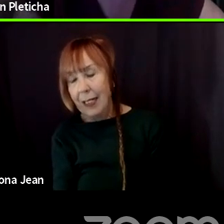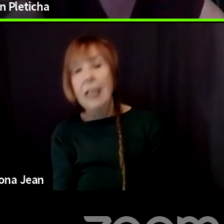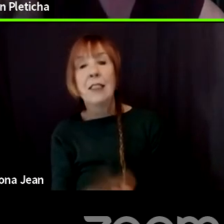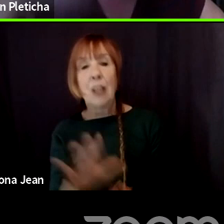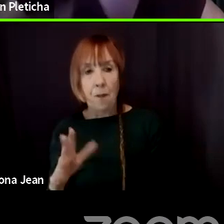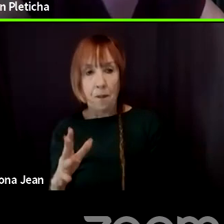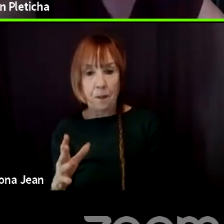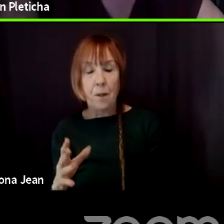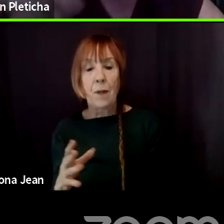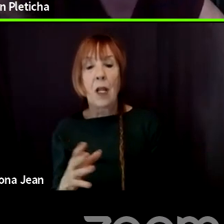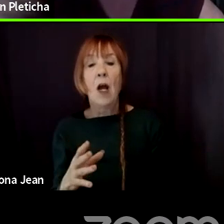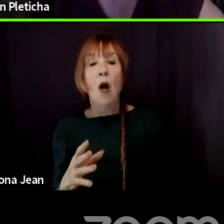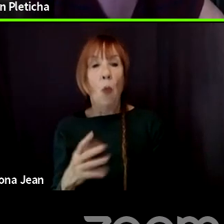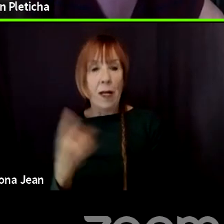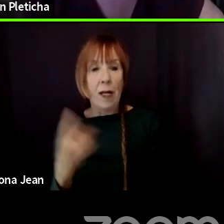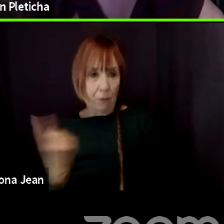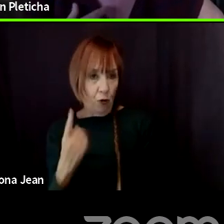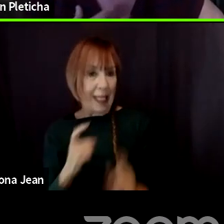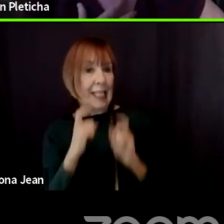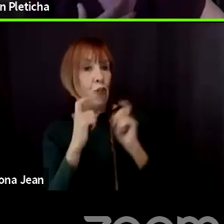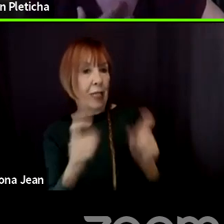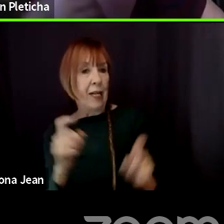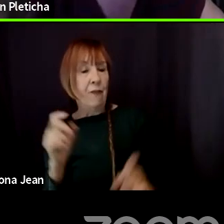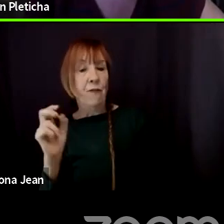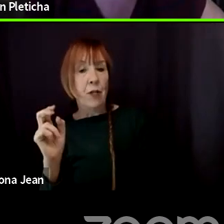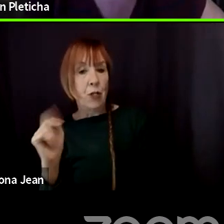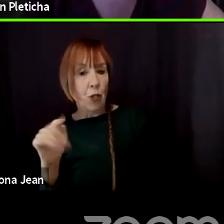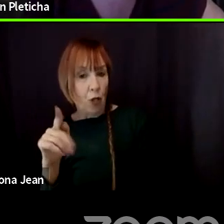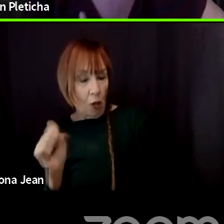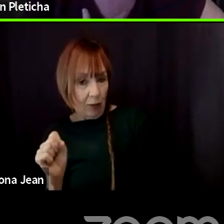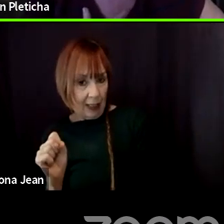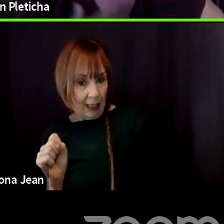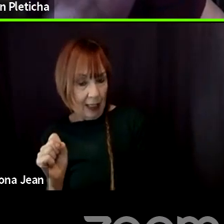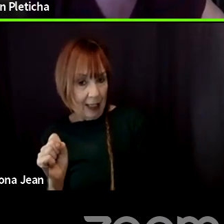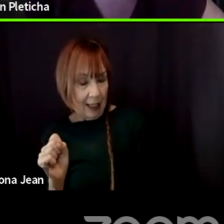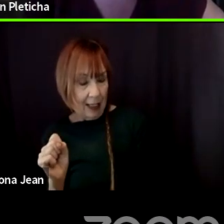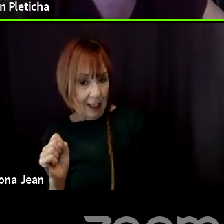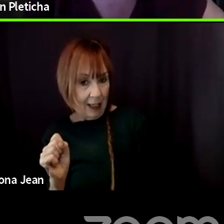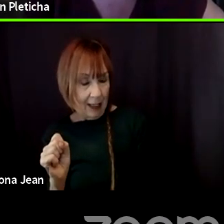and I think continuing the theme, a good way to practice getting notes, is to practice giving notes,